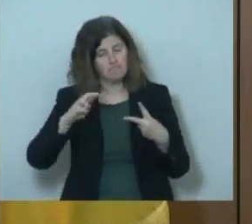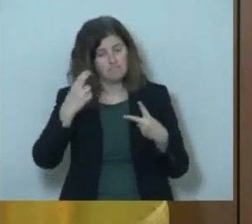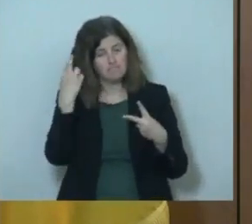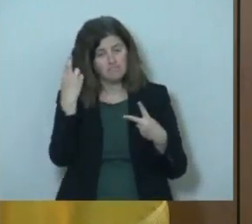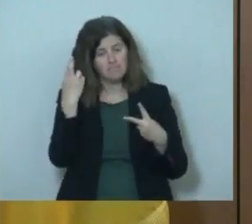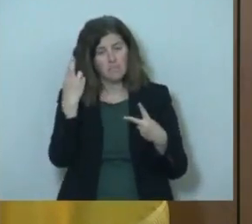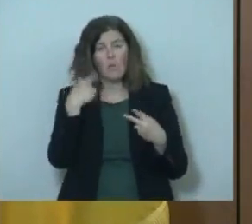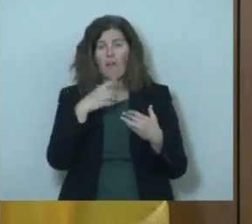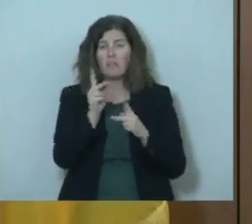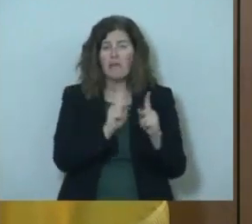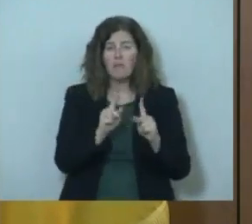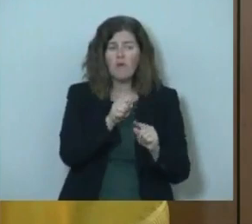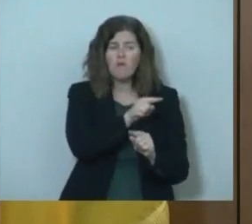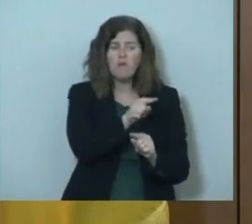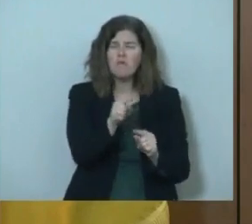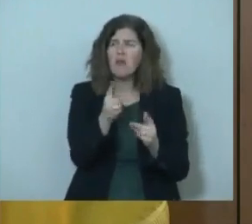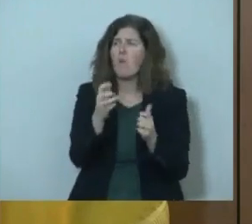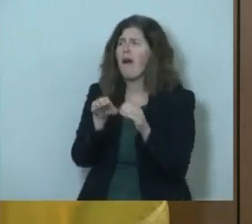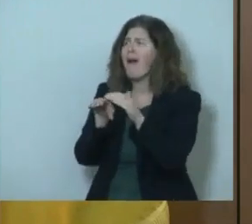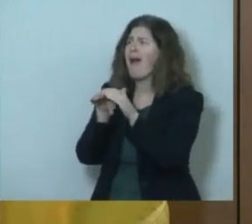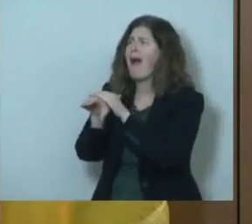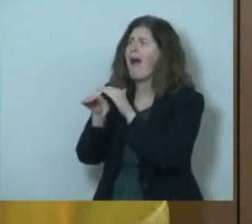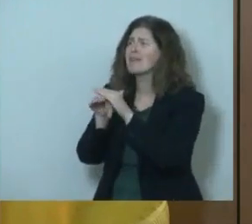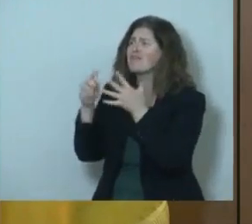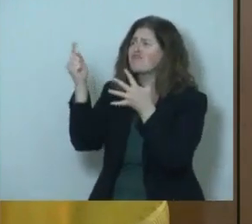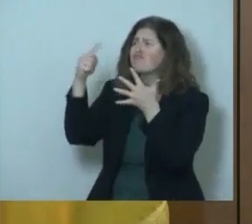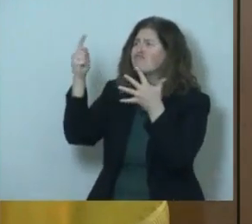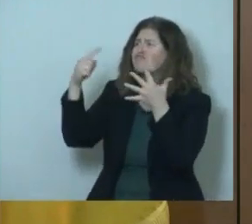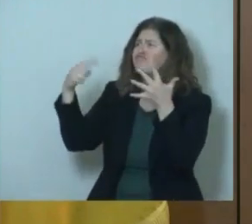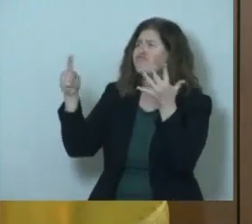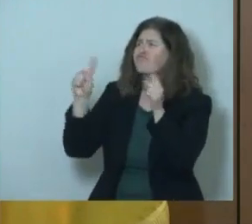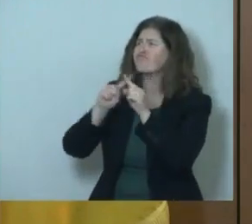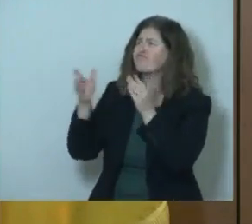WE HAVE SIGNIFICANT ECONOMIC LOSSES THAT MUST BE ADDRESSED.